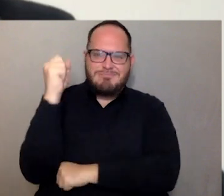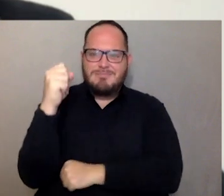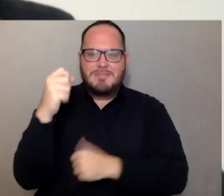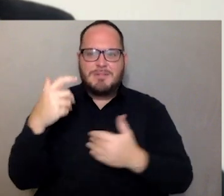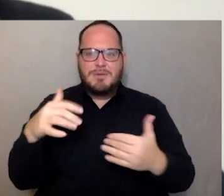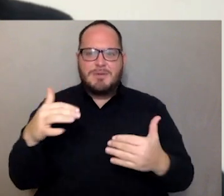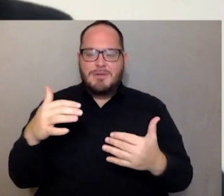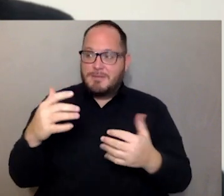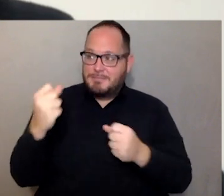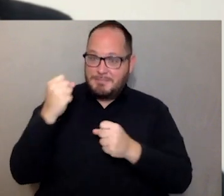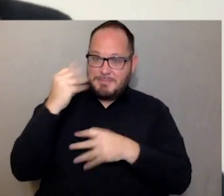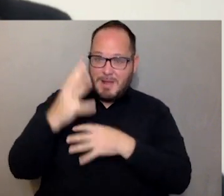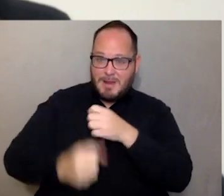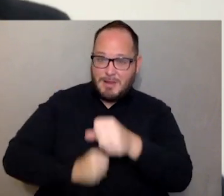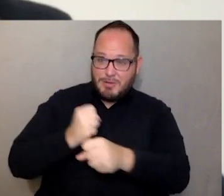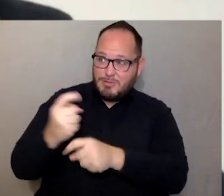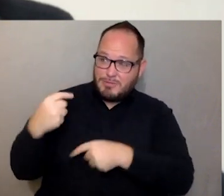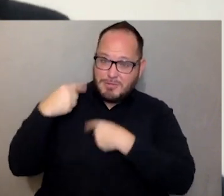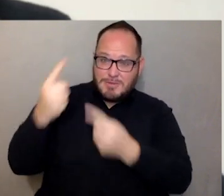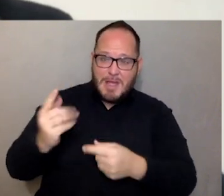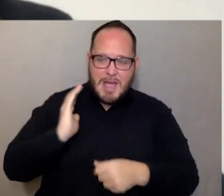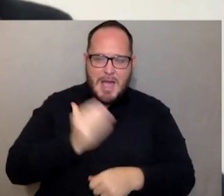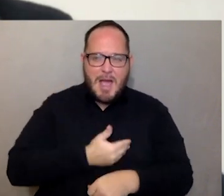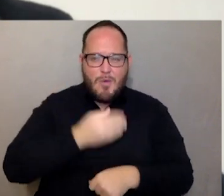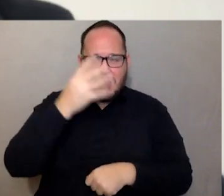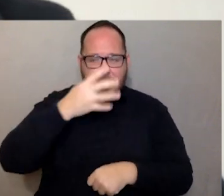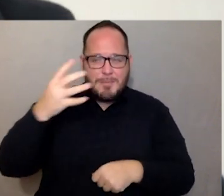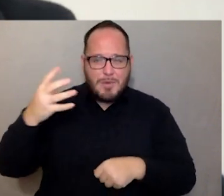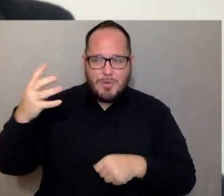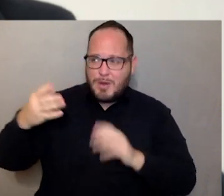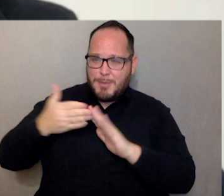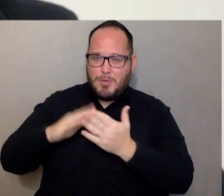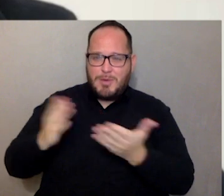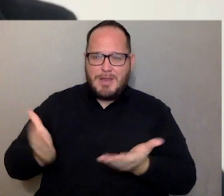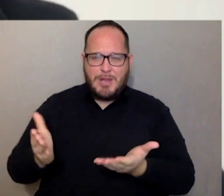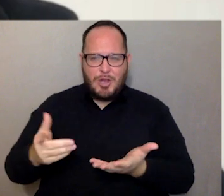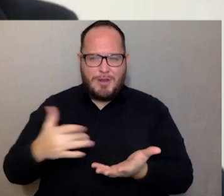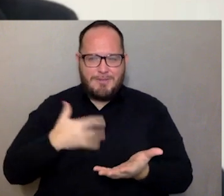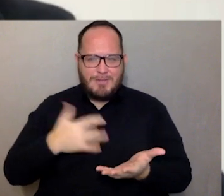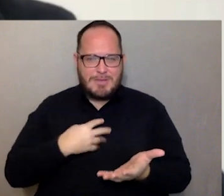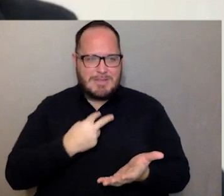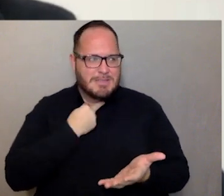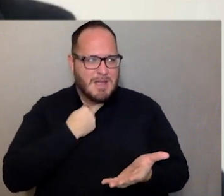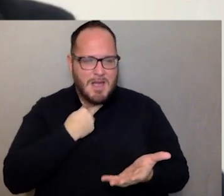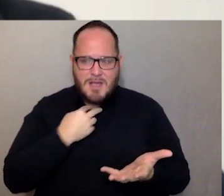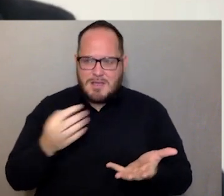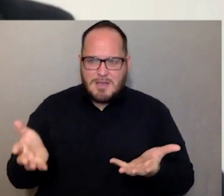COMMUNITIES IN OREGON HAVE BEEN CAUGHT IN A CRUEL PARADOX. OREGON BENEFITS GREATLY FROM THE HARD WORK AND DILIGENT LABOR OF